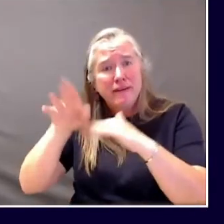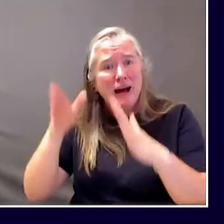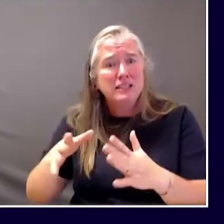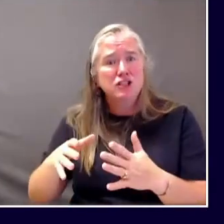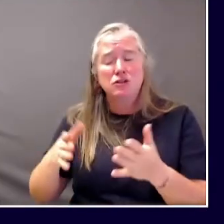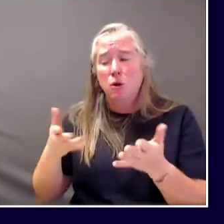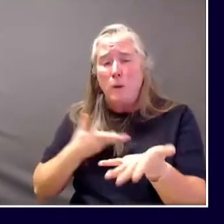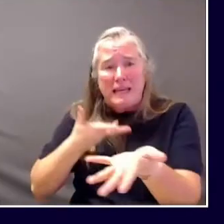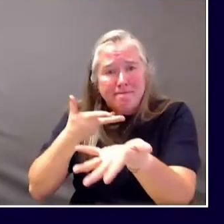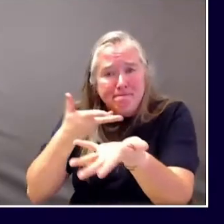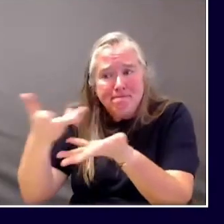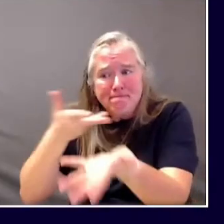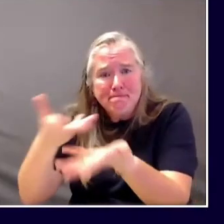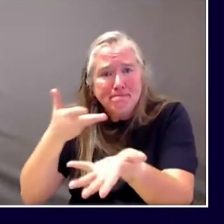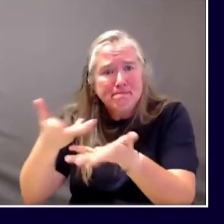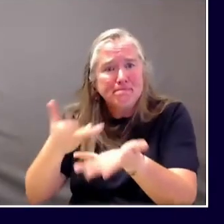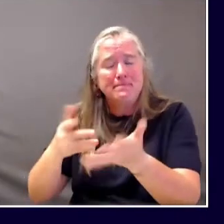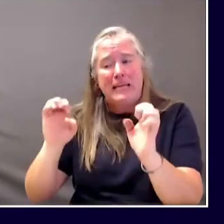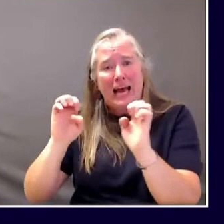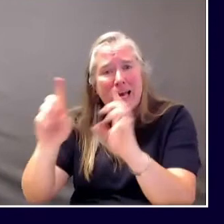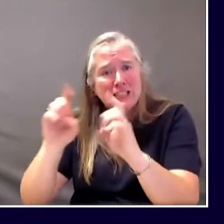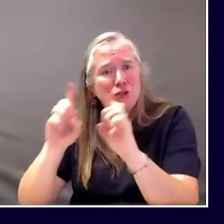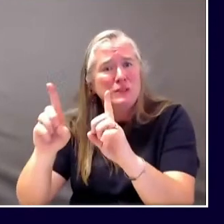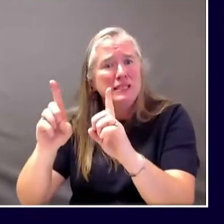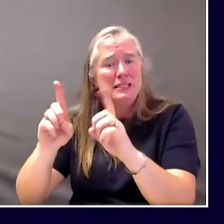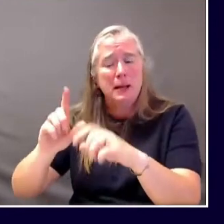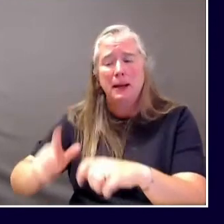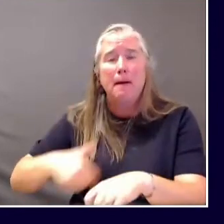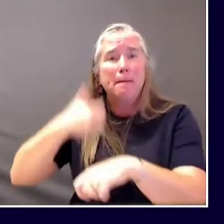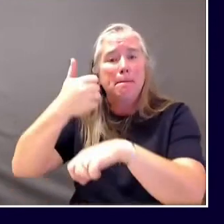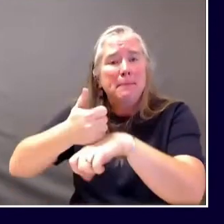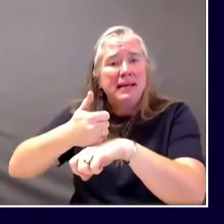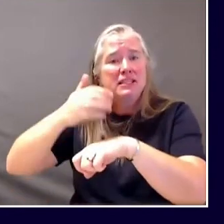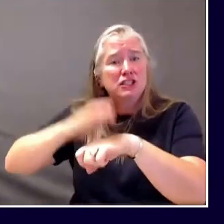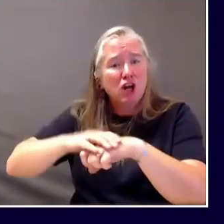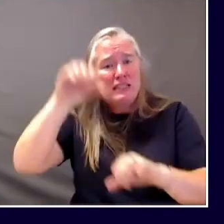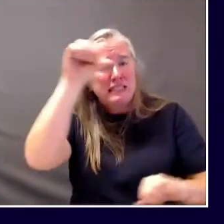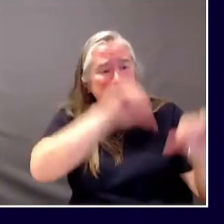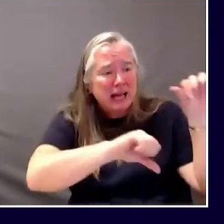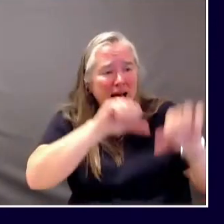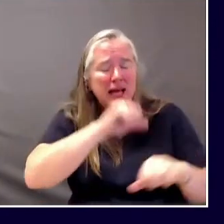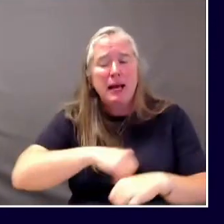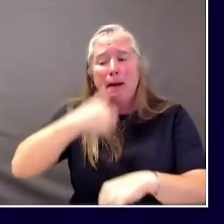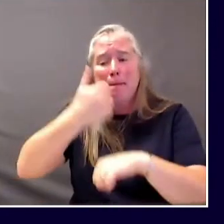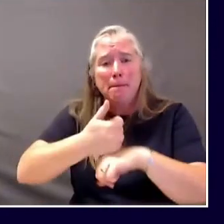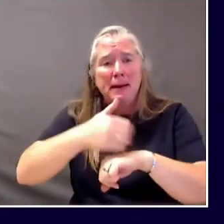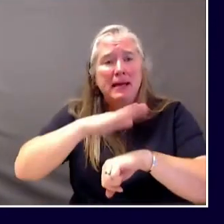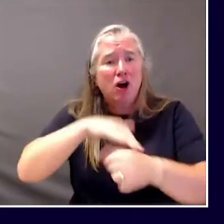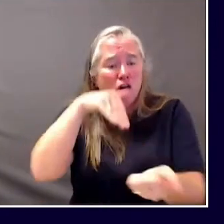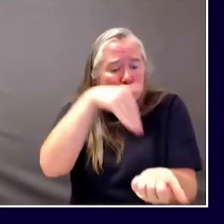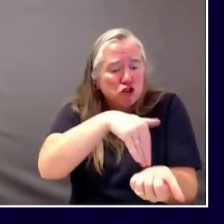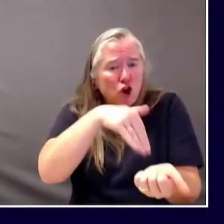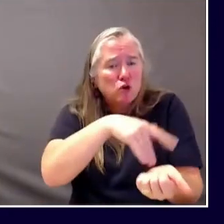possibly can based on science